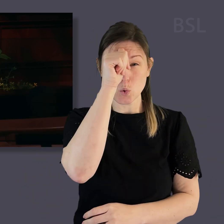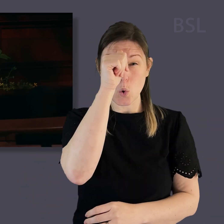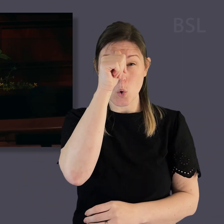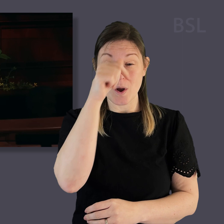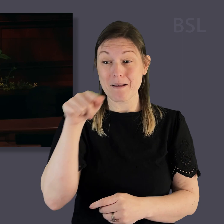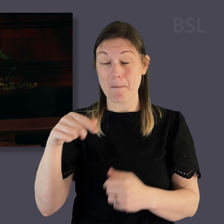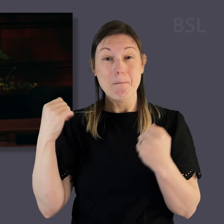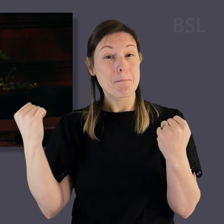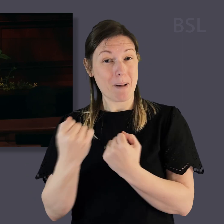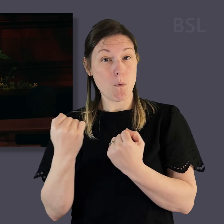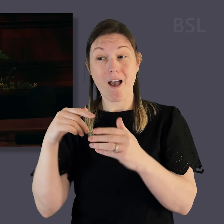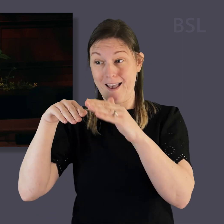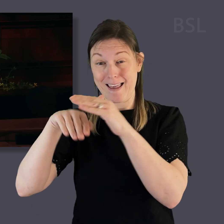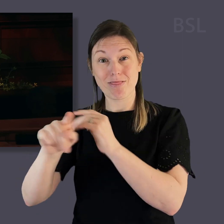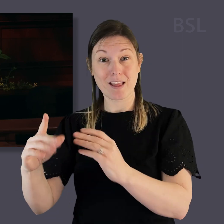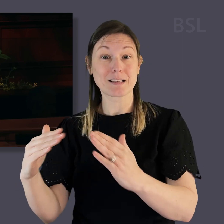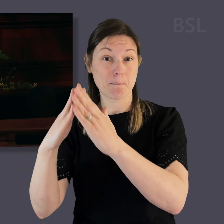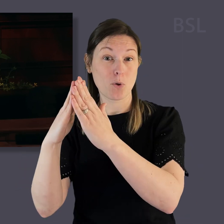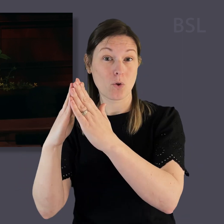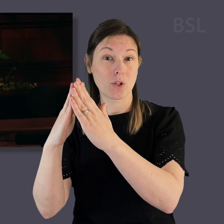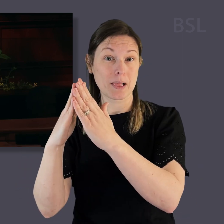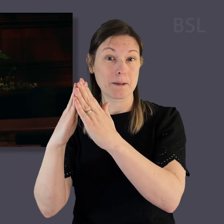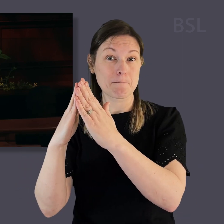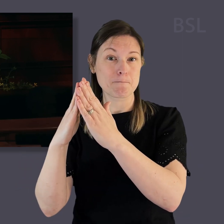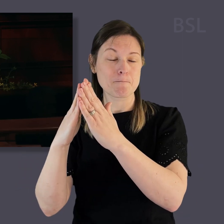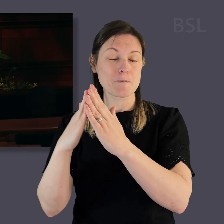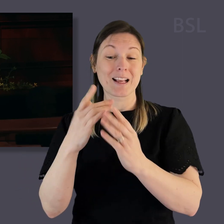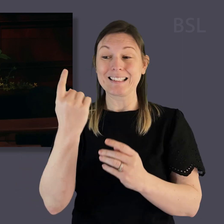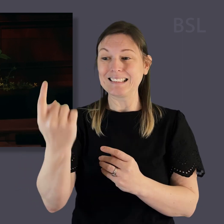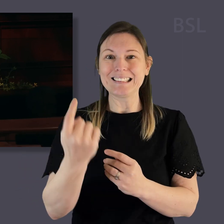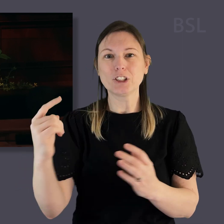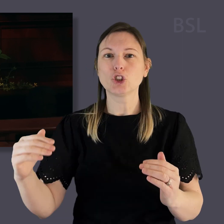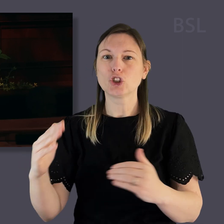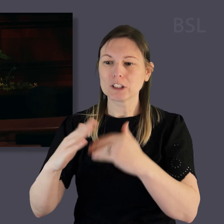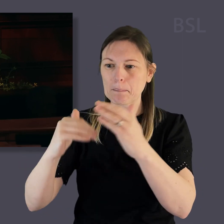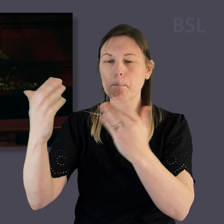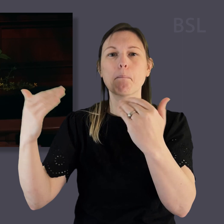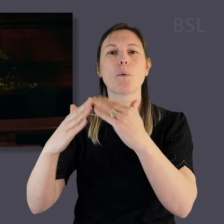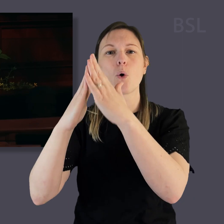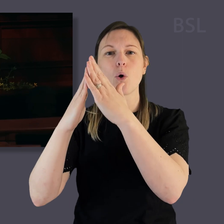of the power that comes from this sacred work. As each temple is dedicated,